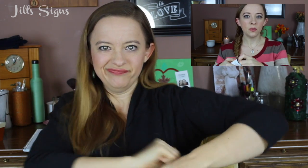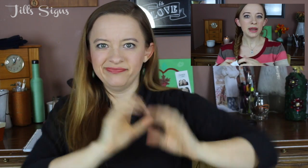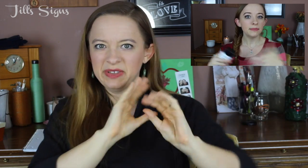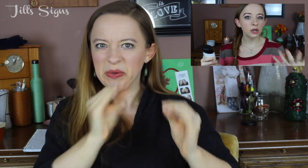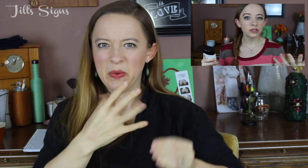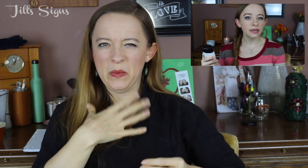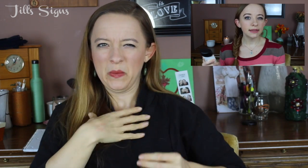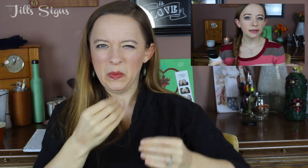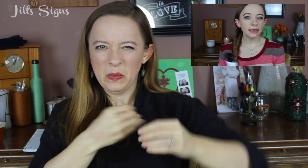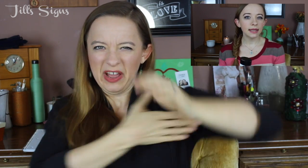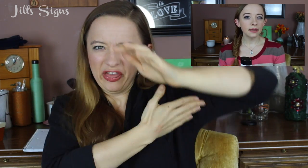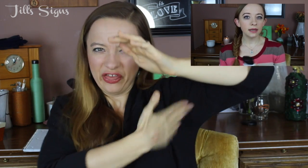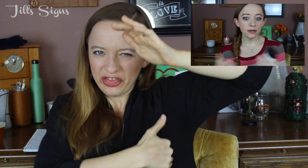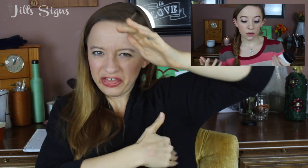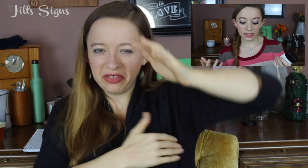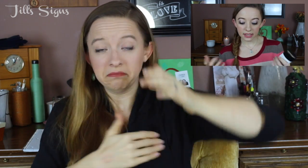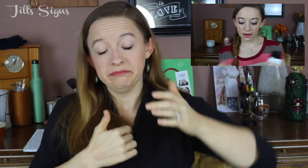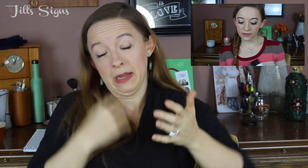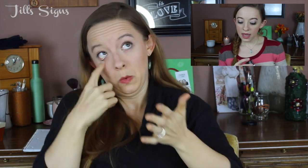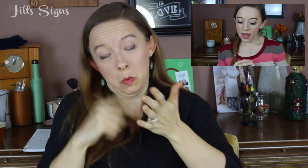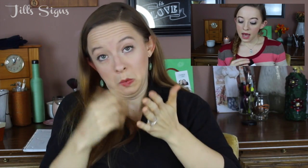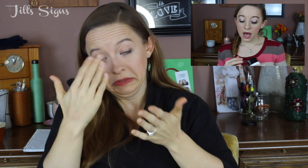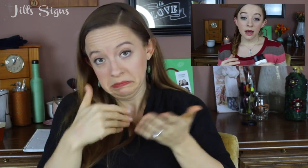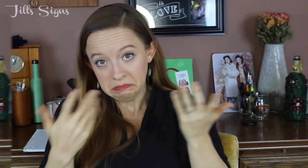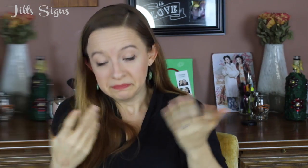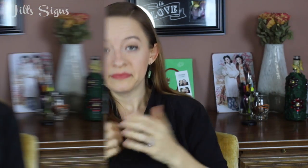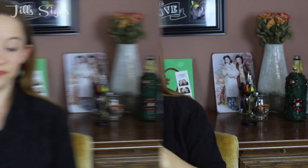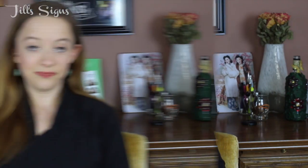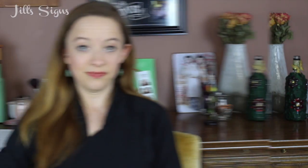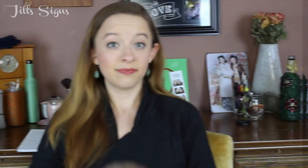white marks or anything like that, that I noticed of. Ummm..."